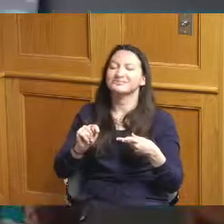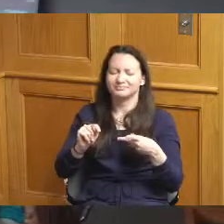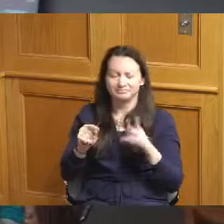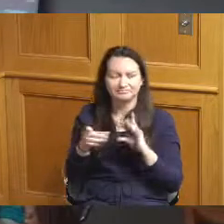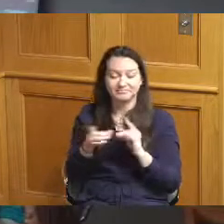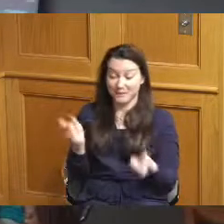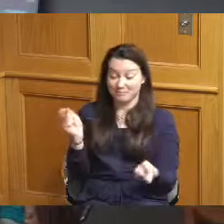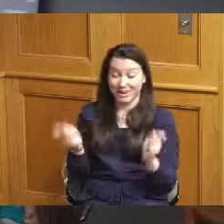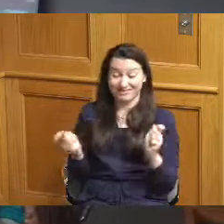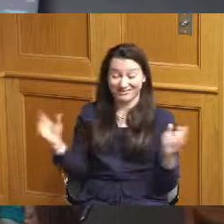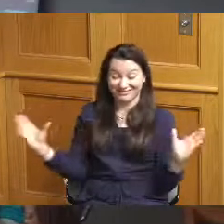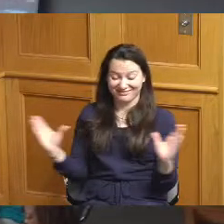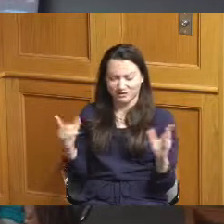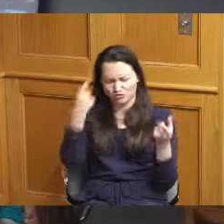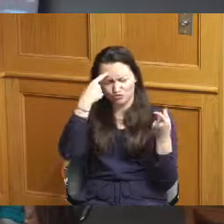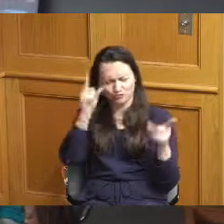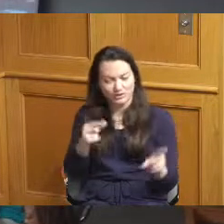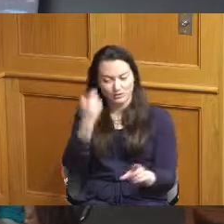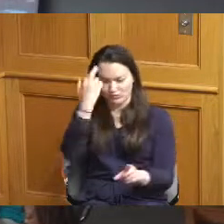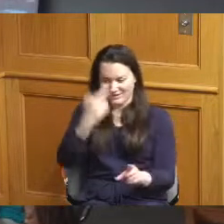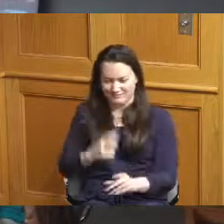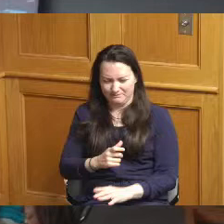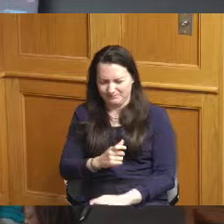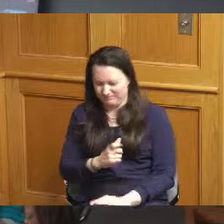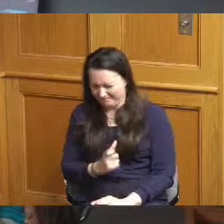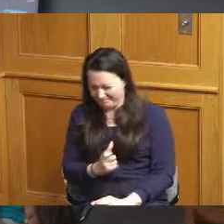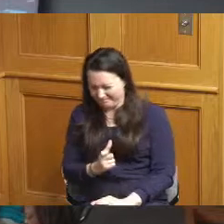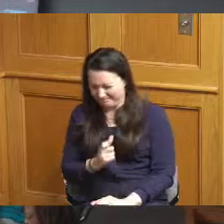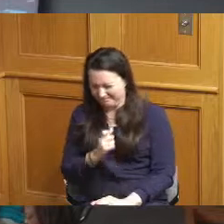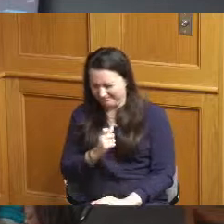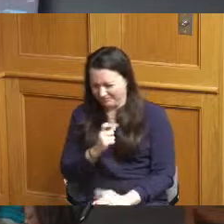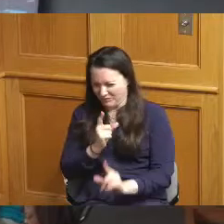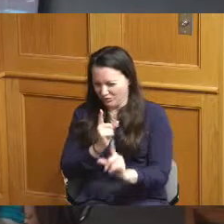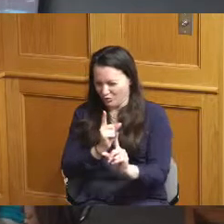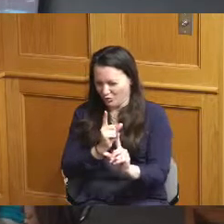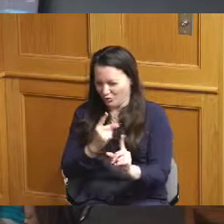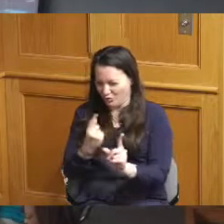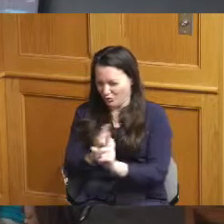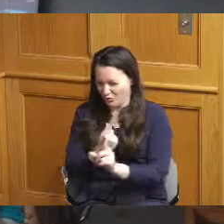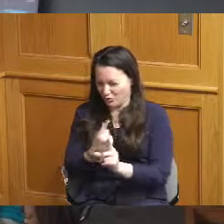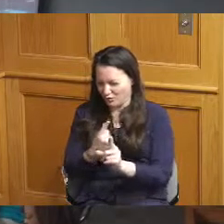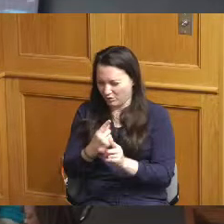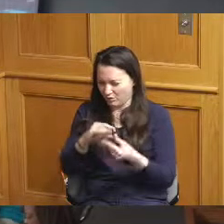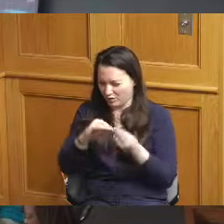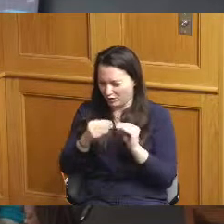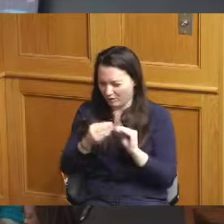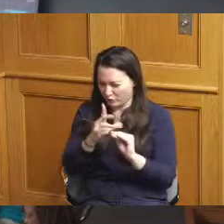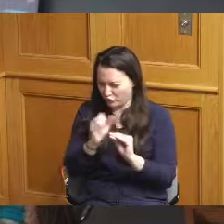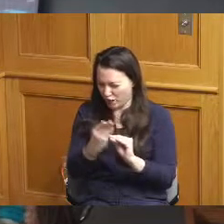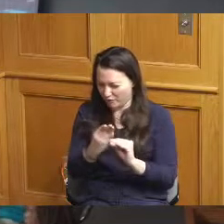modify the agreement is that because they did not reach the appropriate number of jobs yeah so they